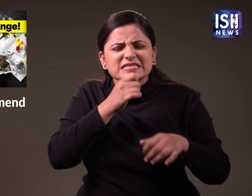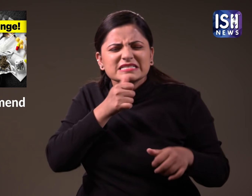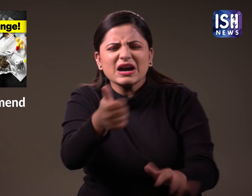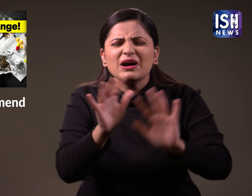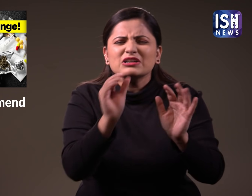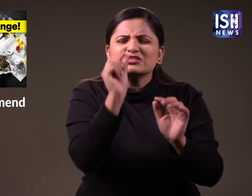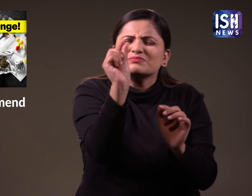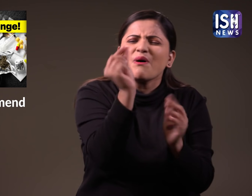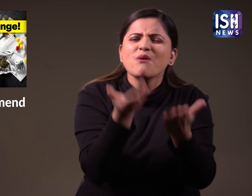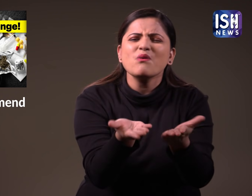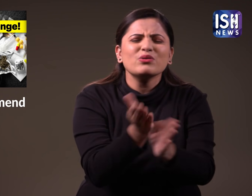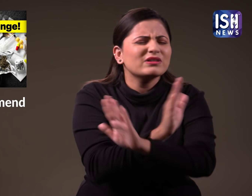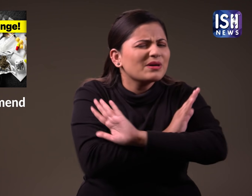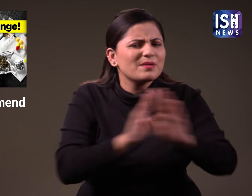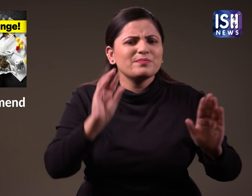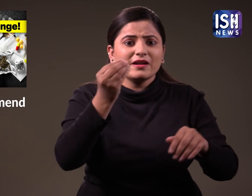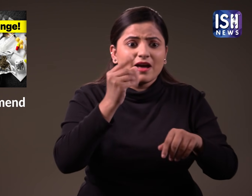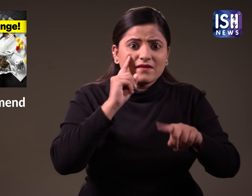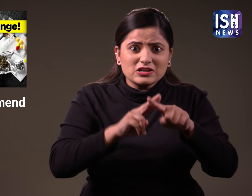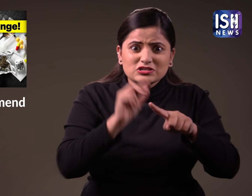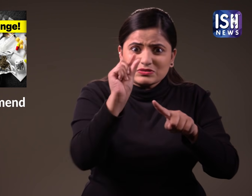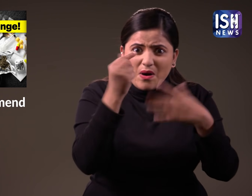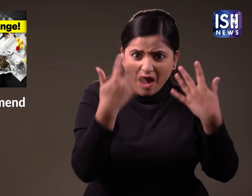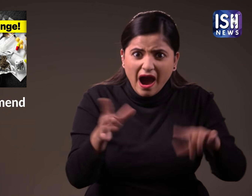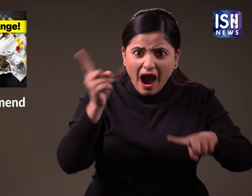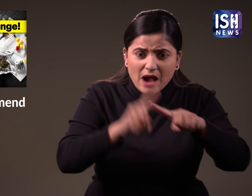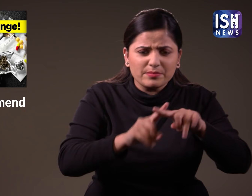It is suggested that for small quantities, instead of being strict,